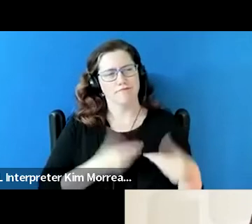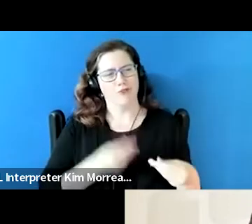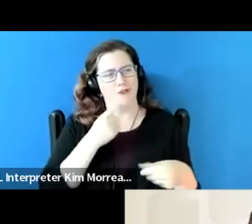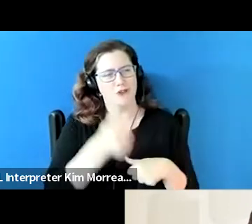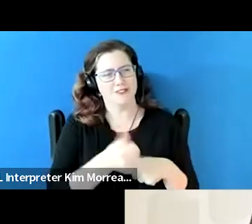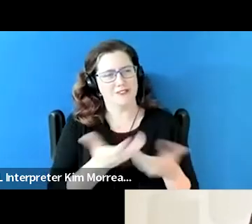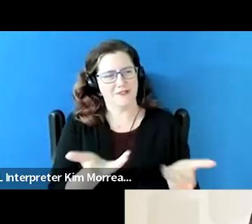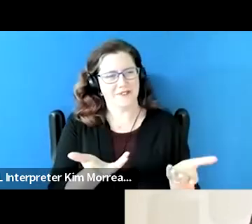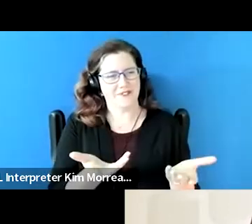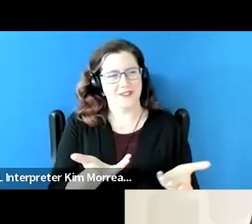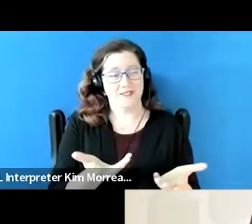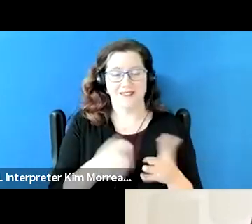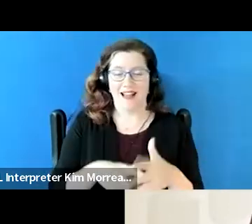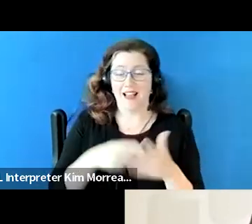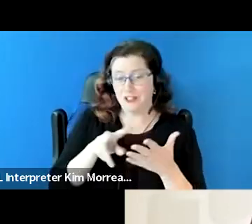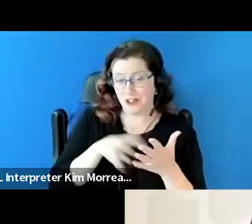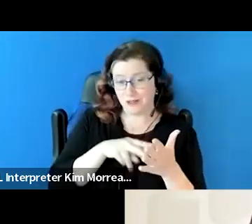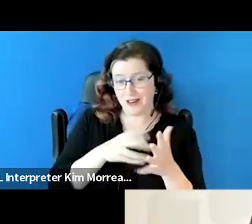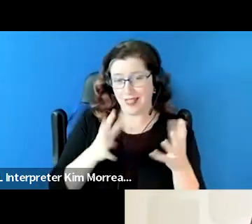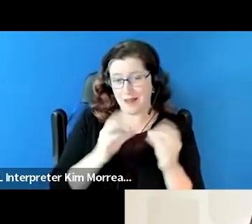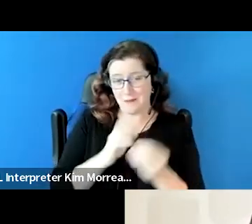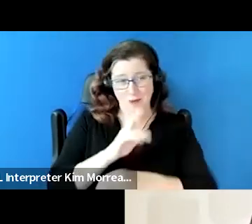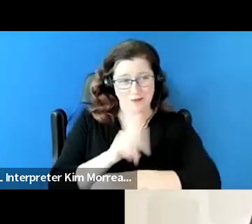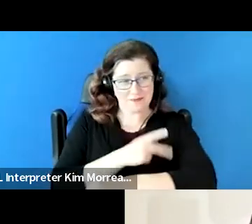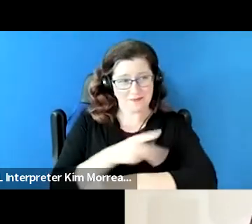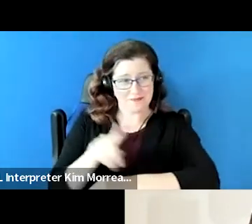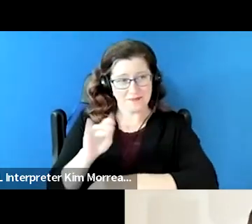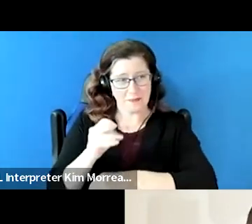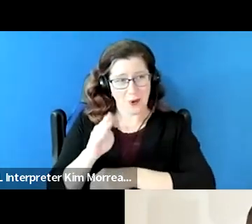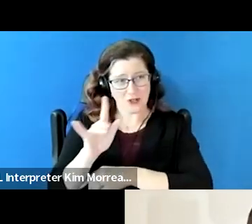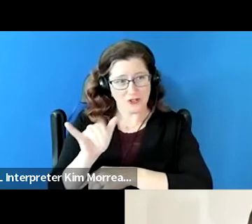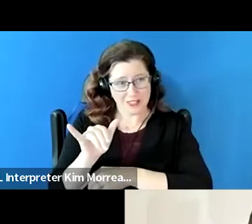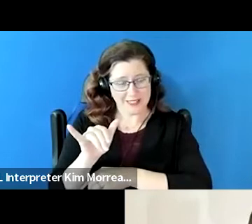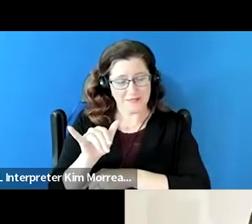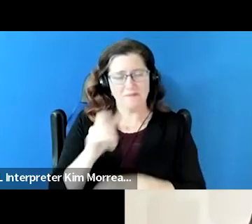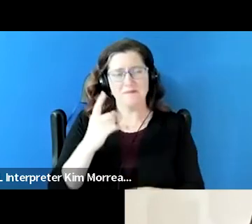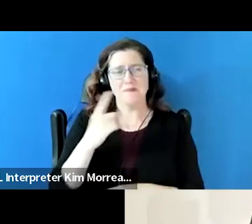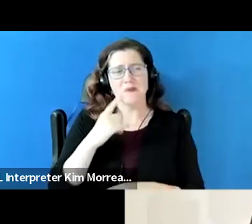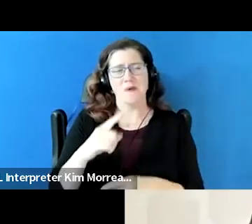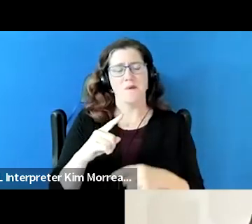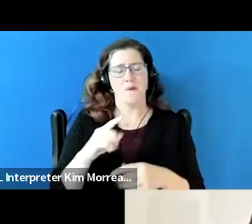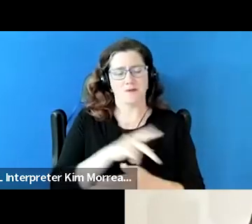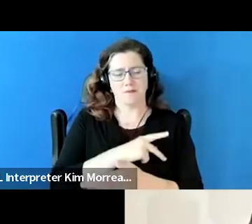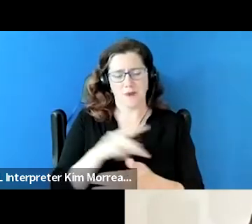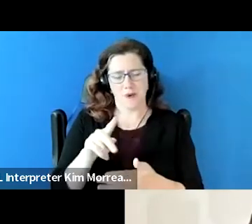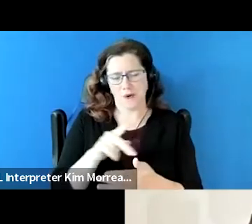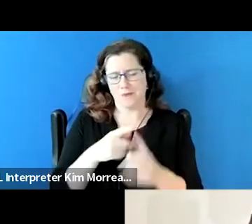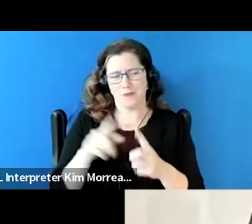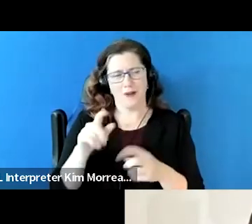I started reading a lot more poetry. So there's this awesome poem by an Irish poet, John O Donahue.